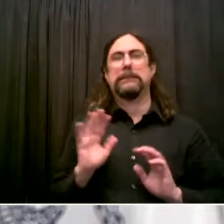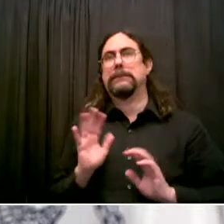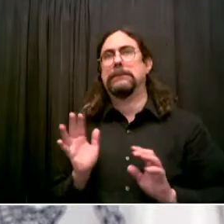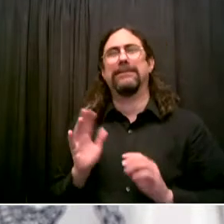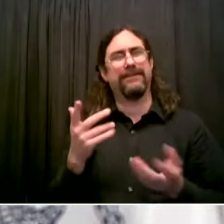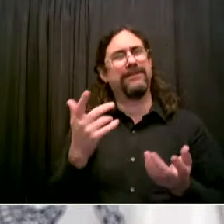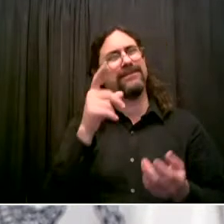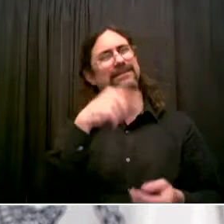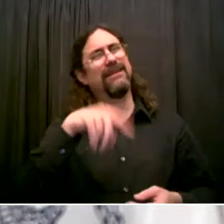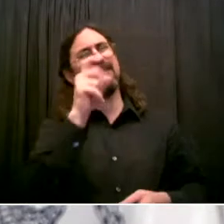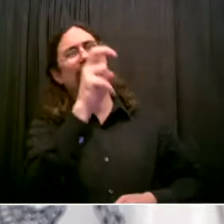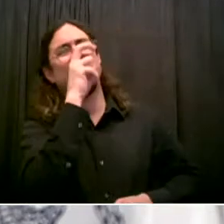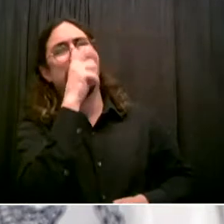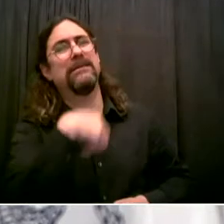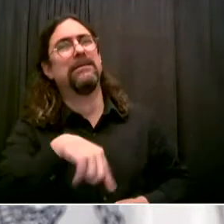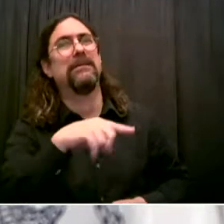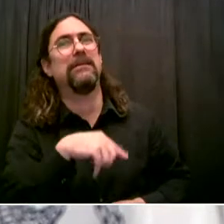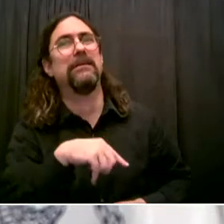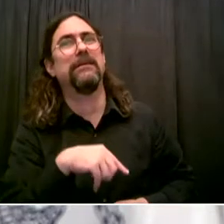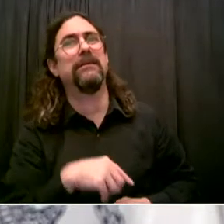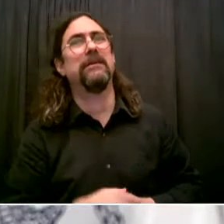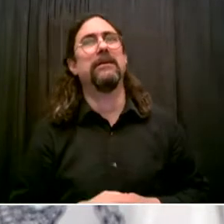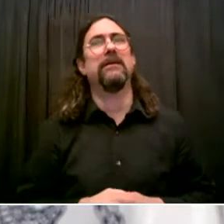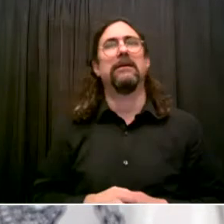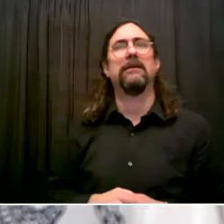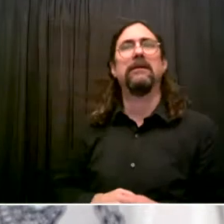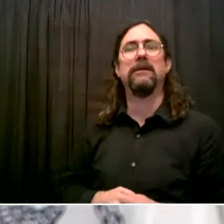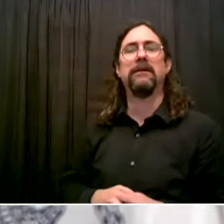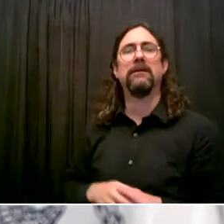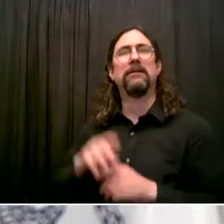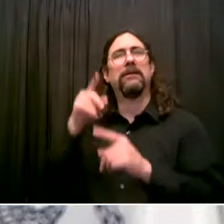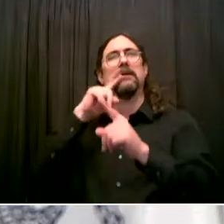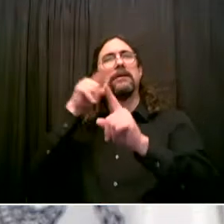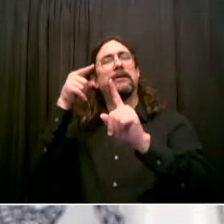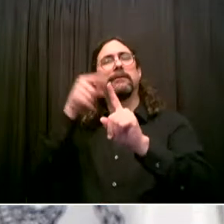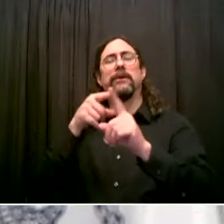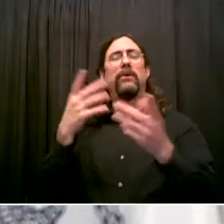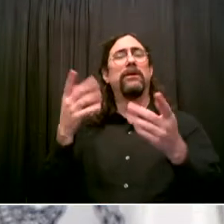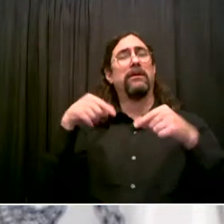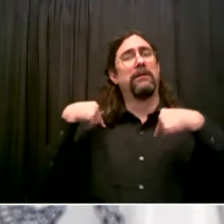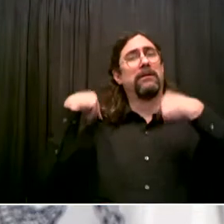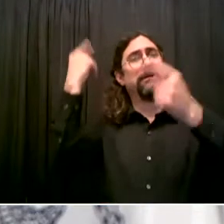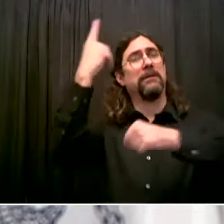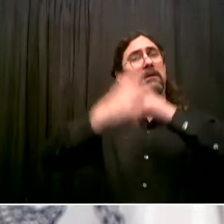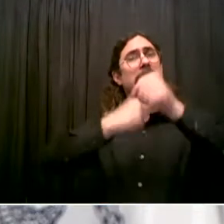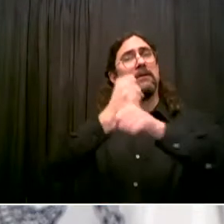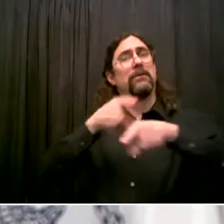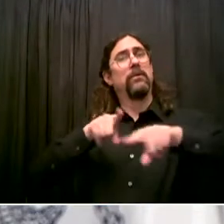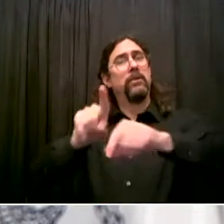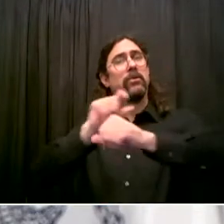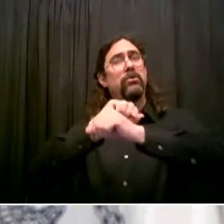REALLY GOING TO POWER THAT. GO